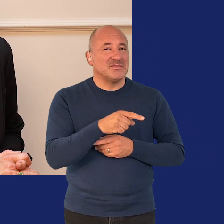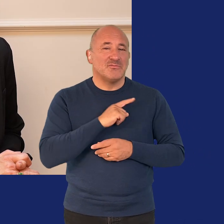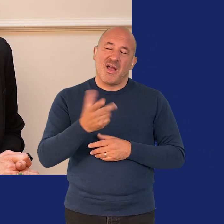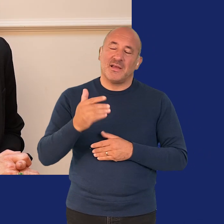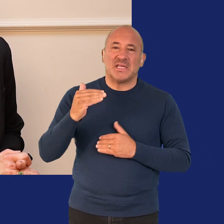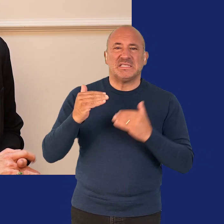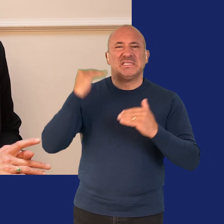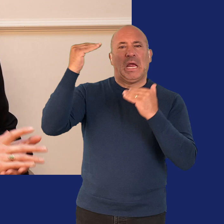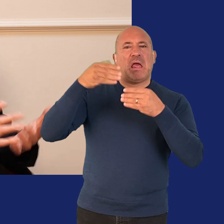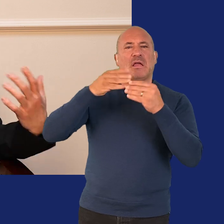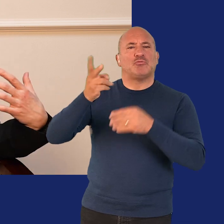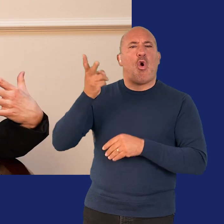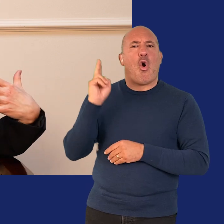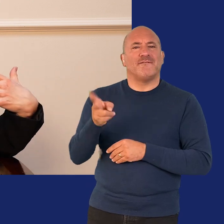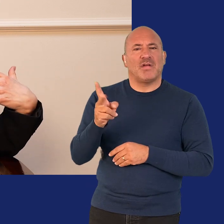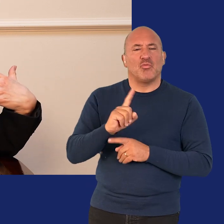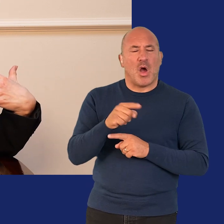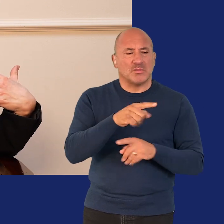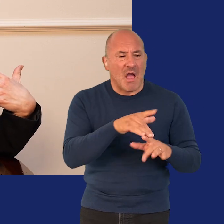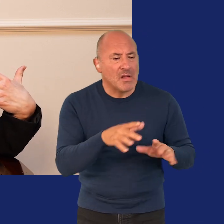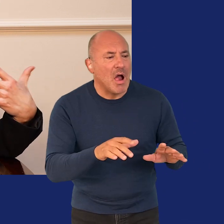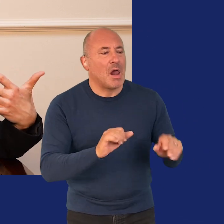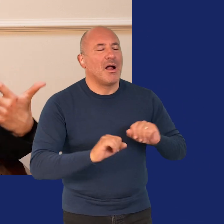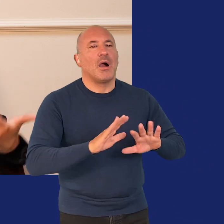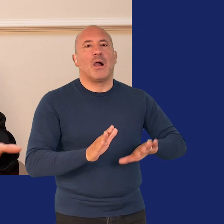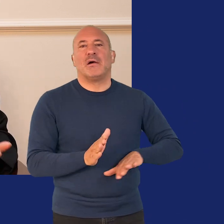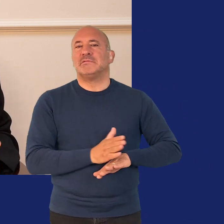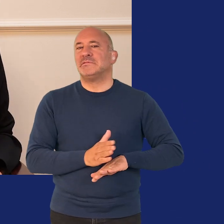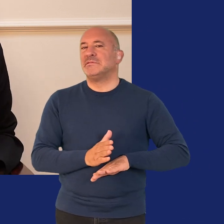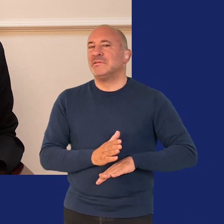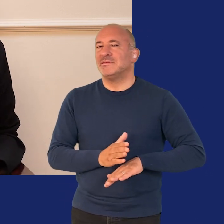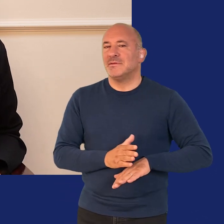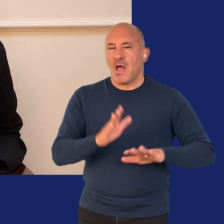leaders lean away from the uncomfortable and, and I think what we've seen over